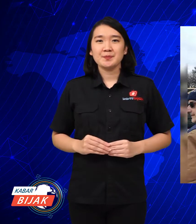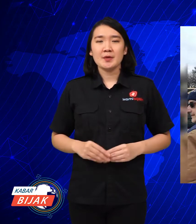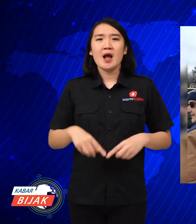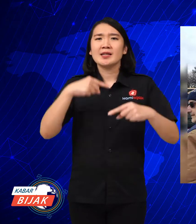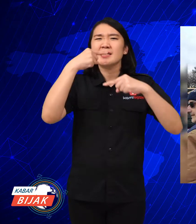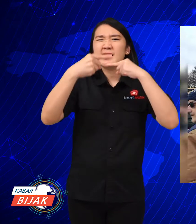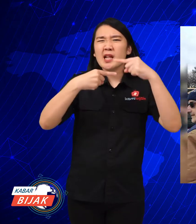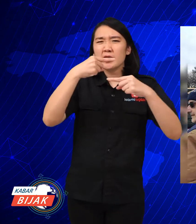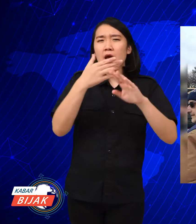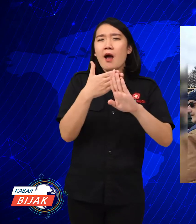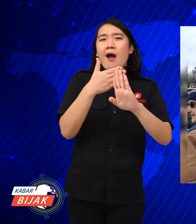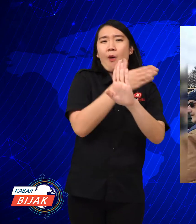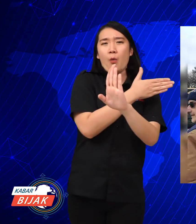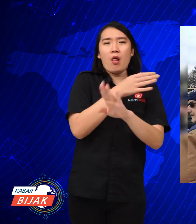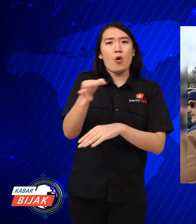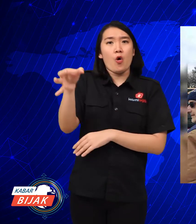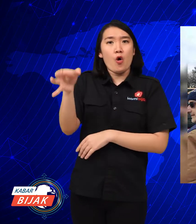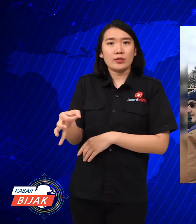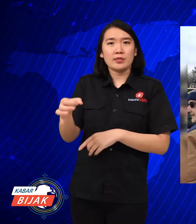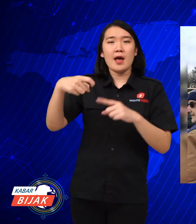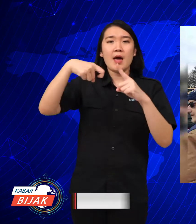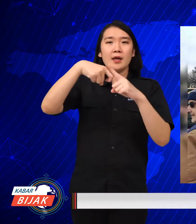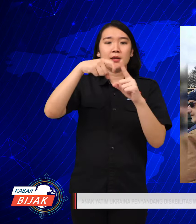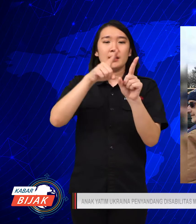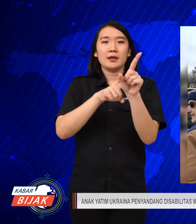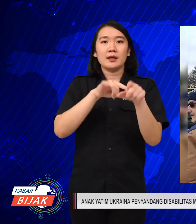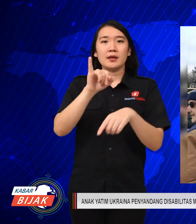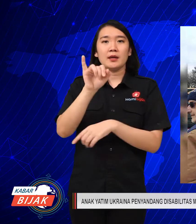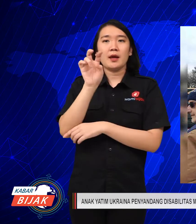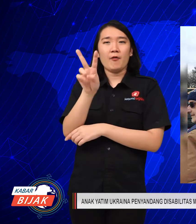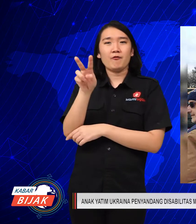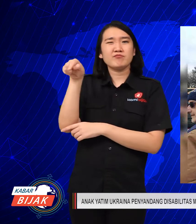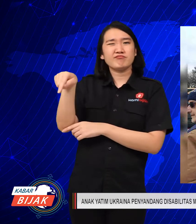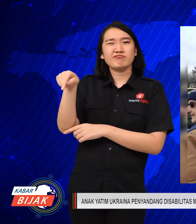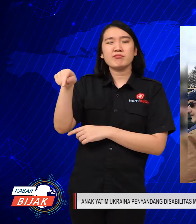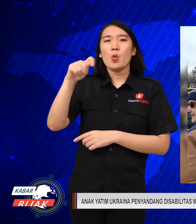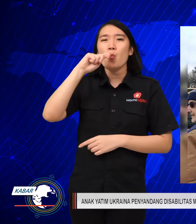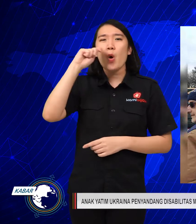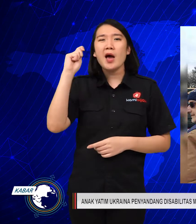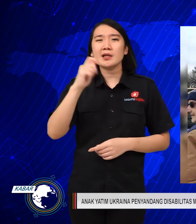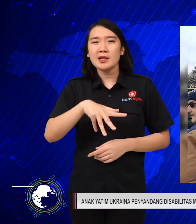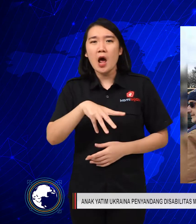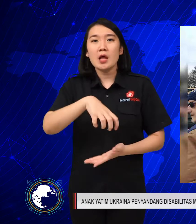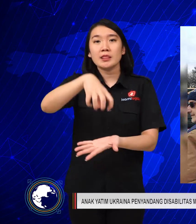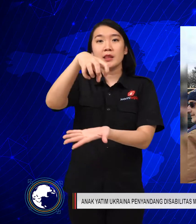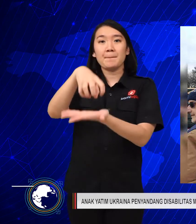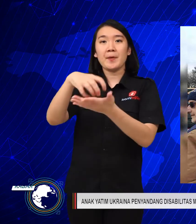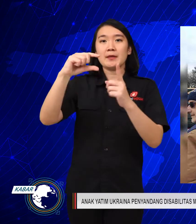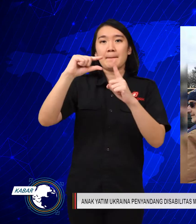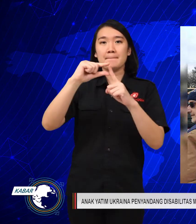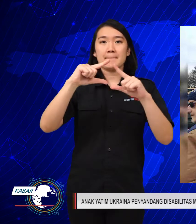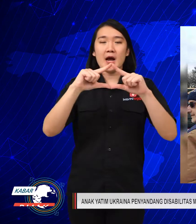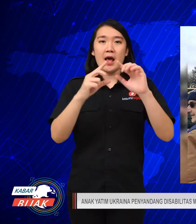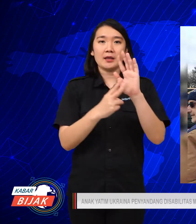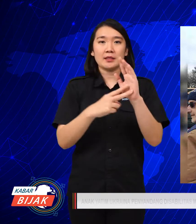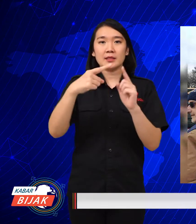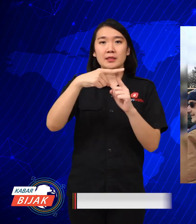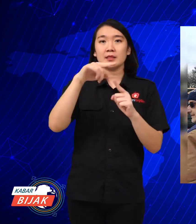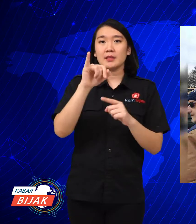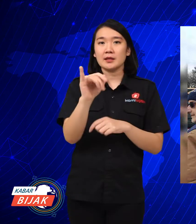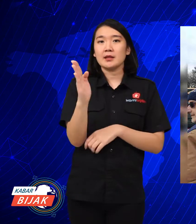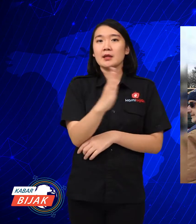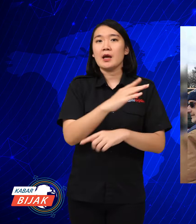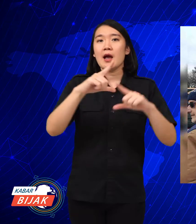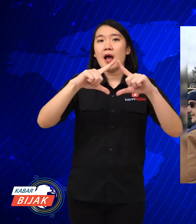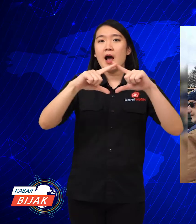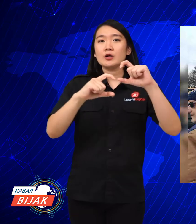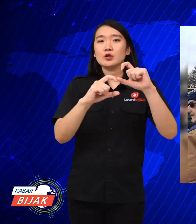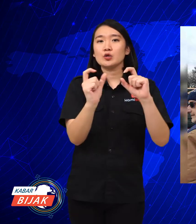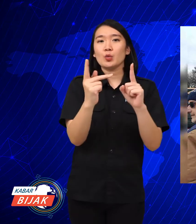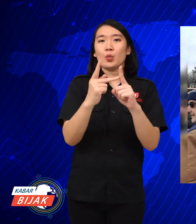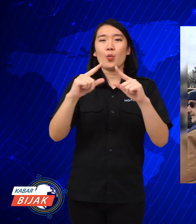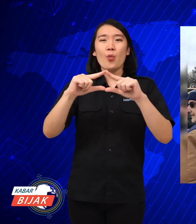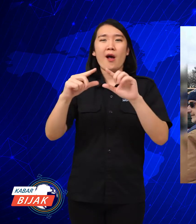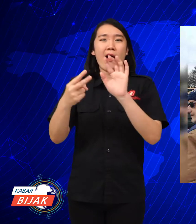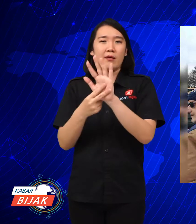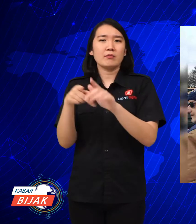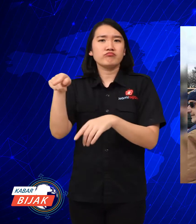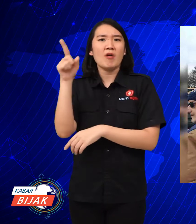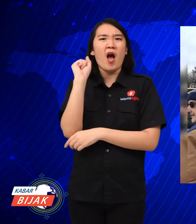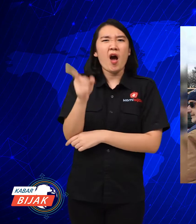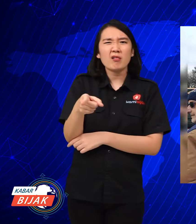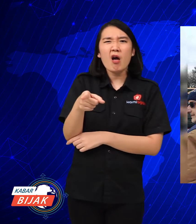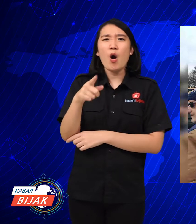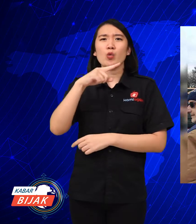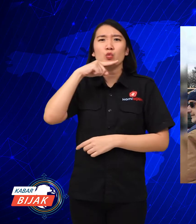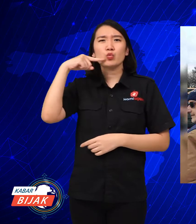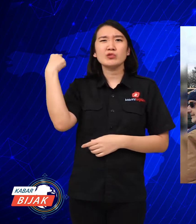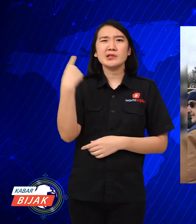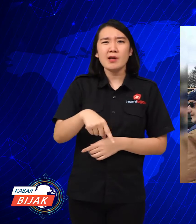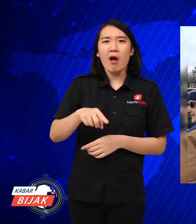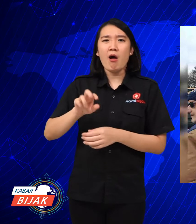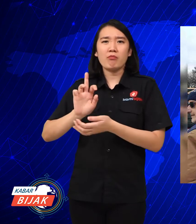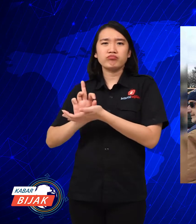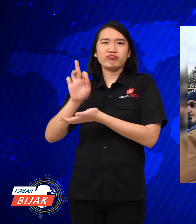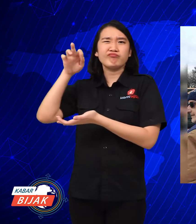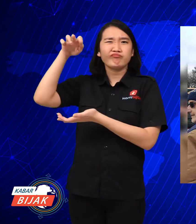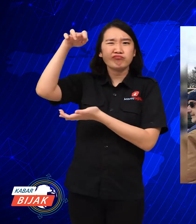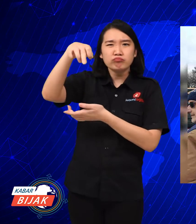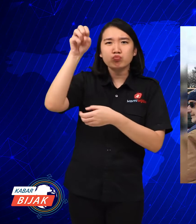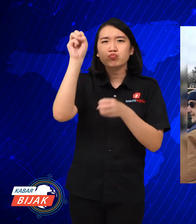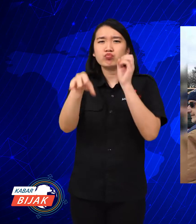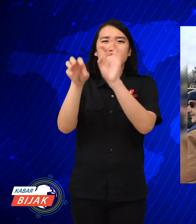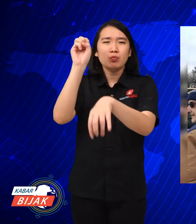Starting from the city of Kyiv in Ukraine, the region of the orphanage upbringing is where the Russians fire rockets,